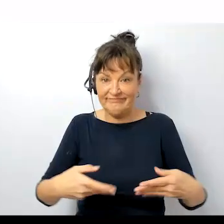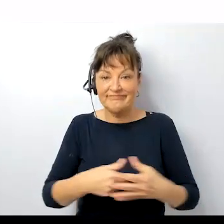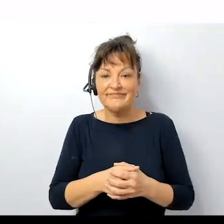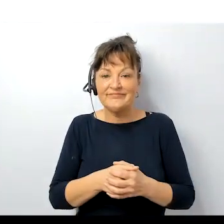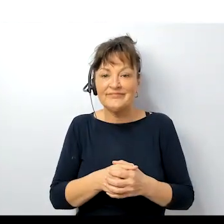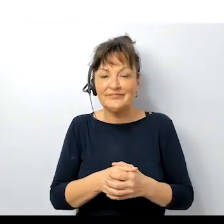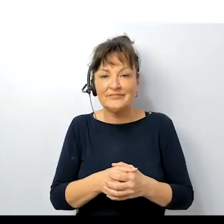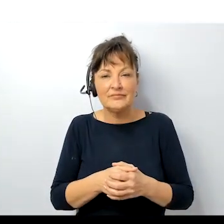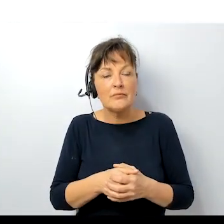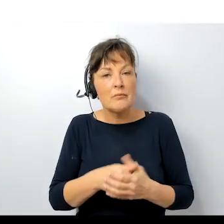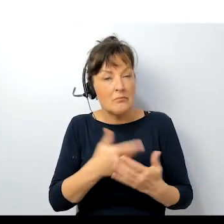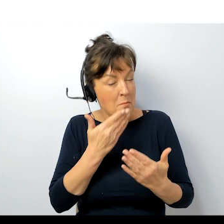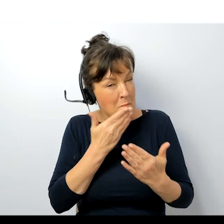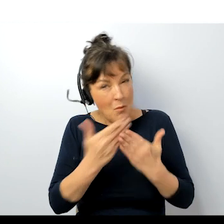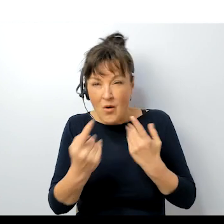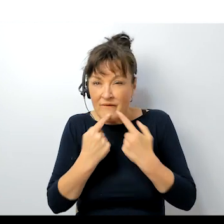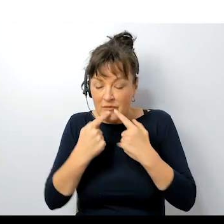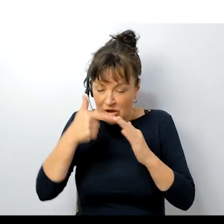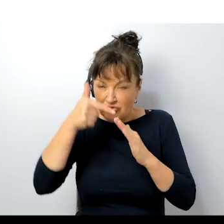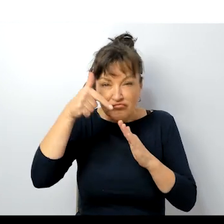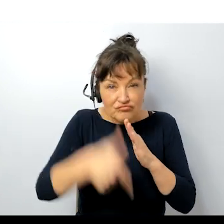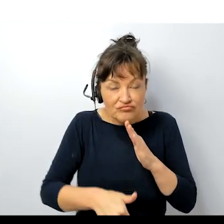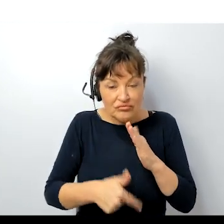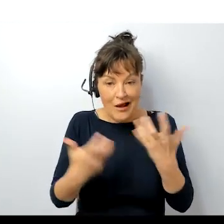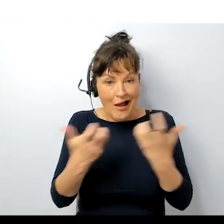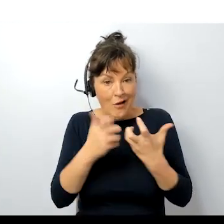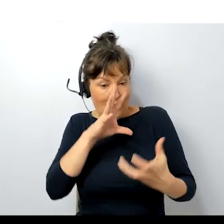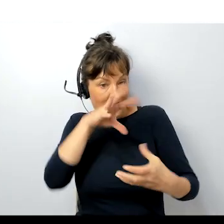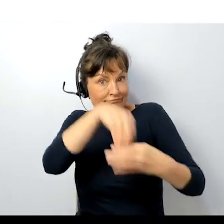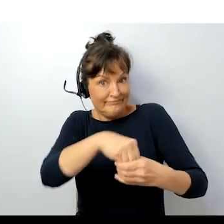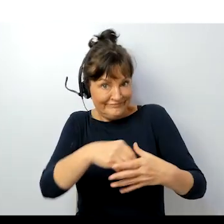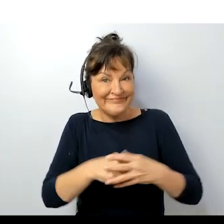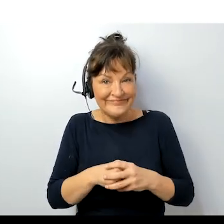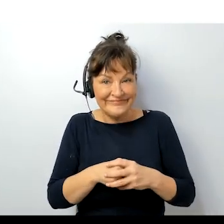Clicking here on Modern Apprenticeships takes you to the Modern Apprenticeship page where